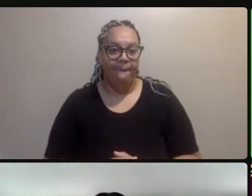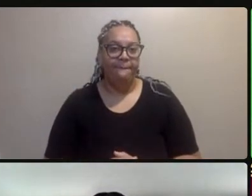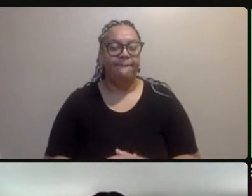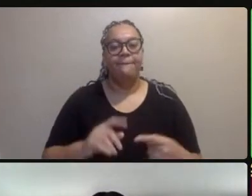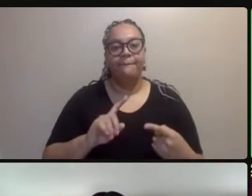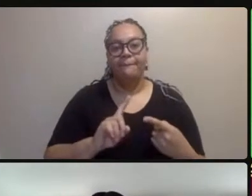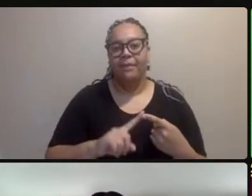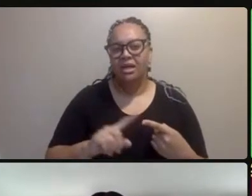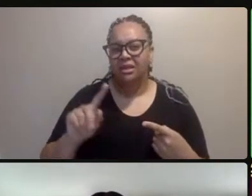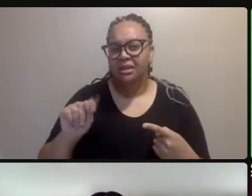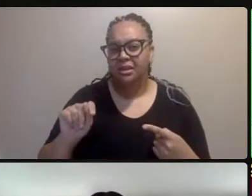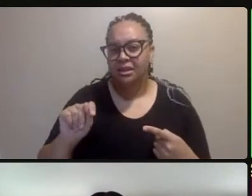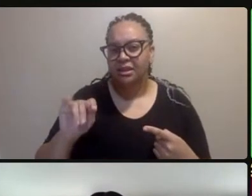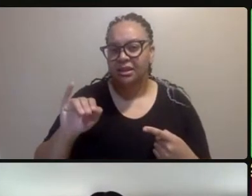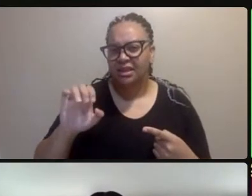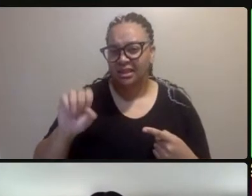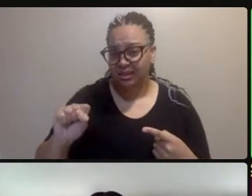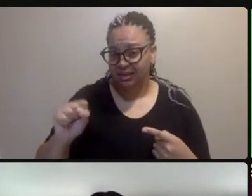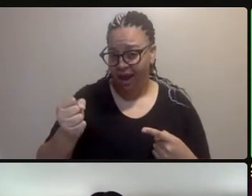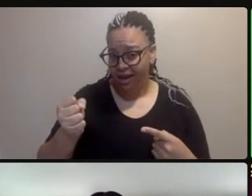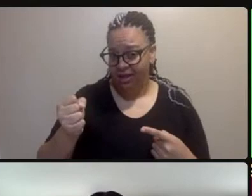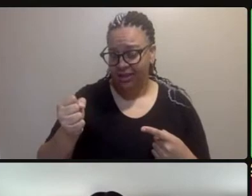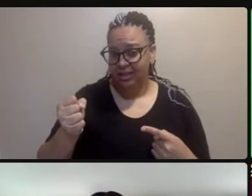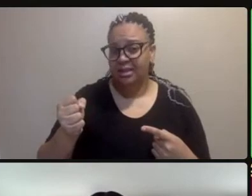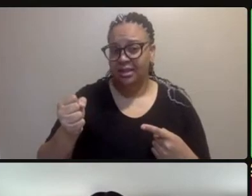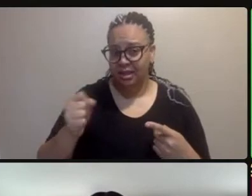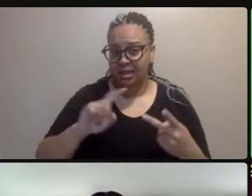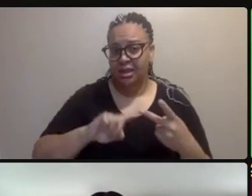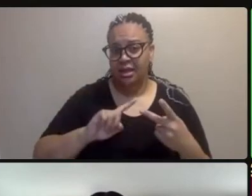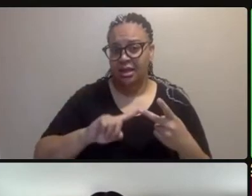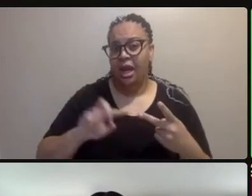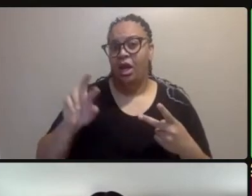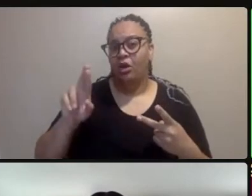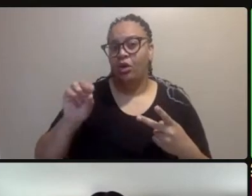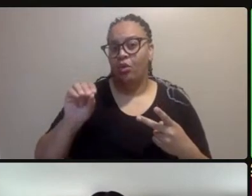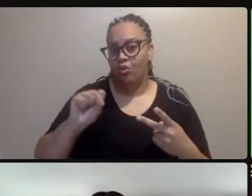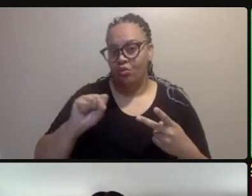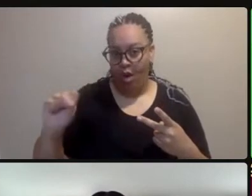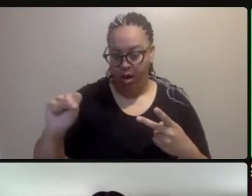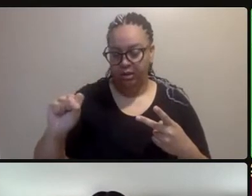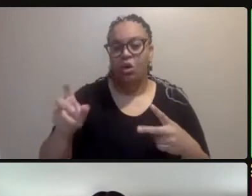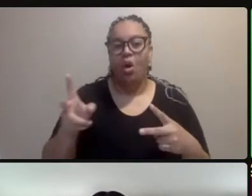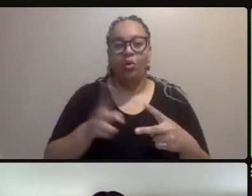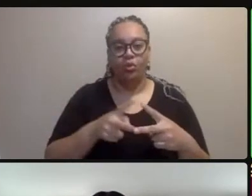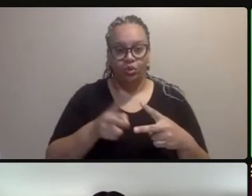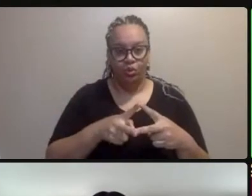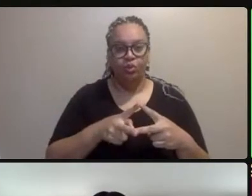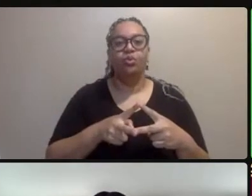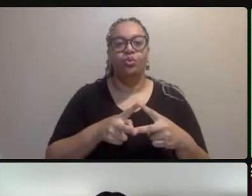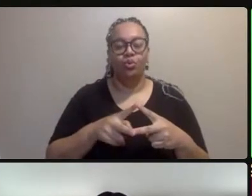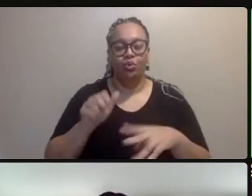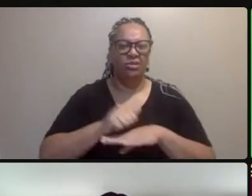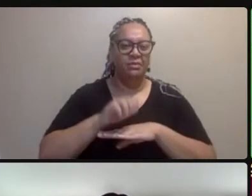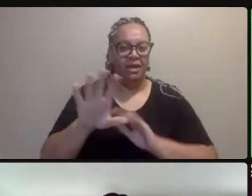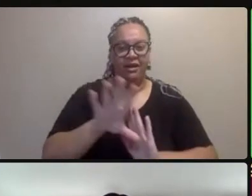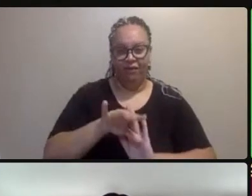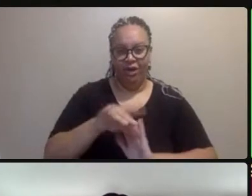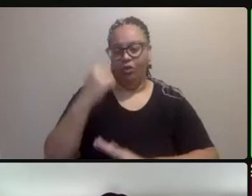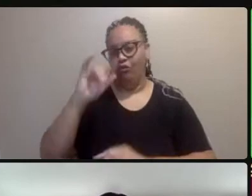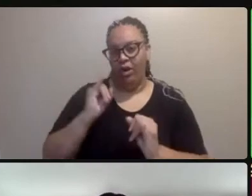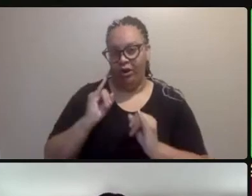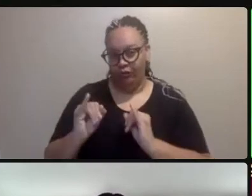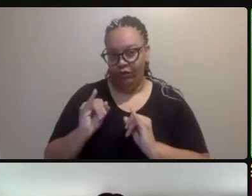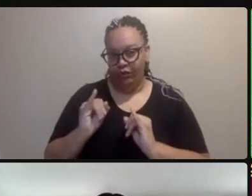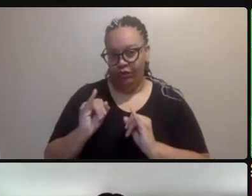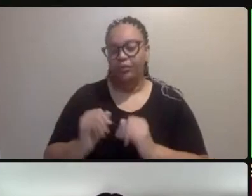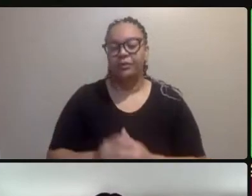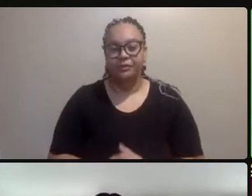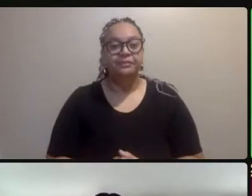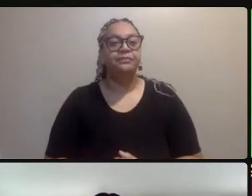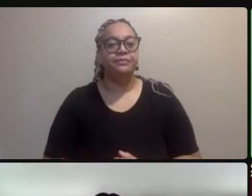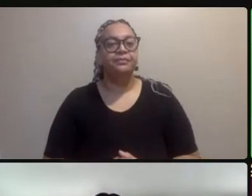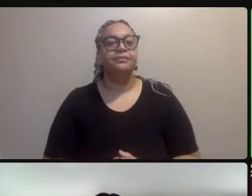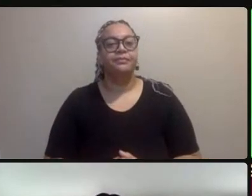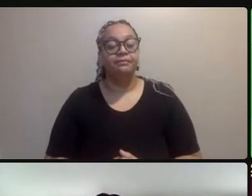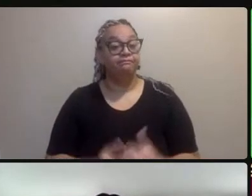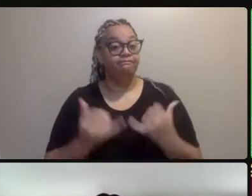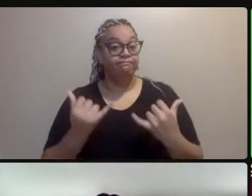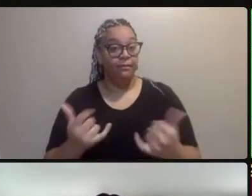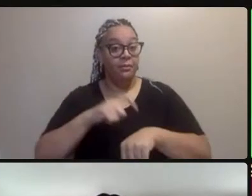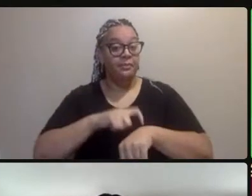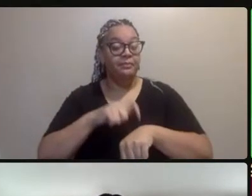THE OTHER TWO VIDEO SUBMISSIONS